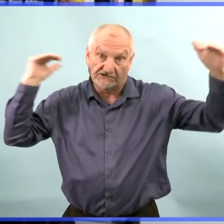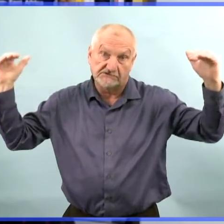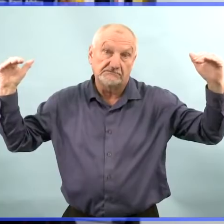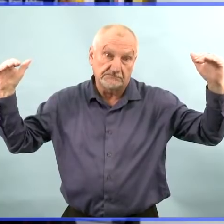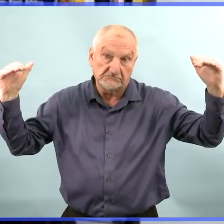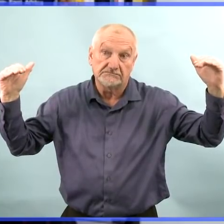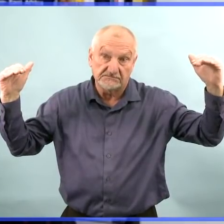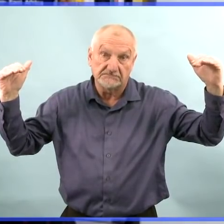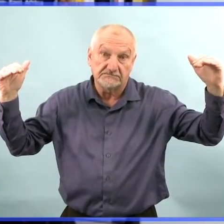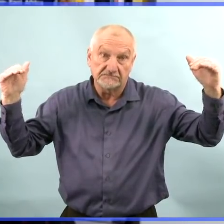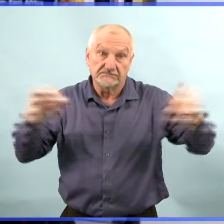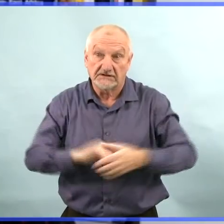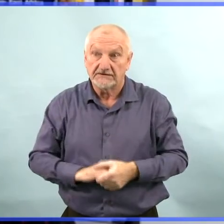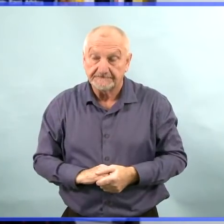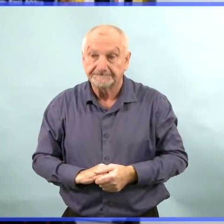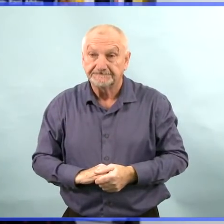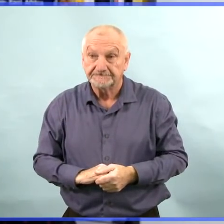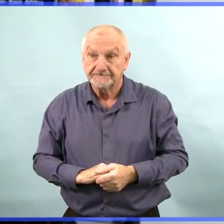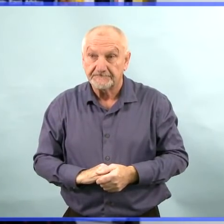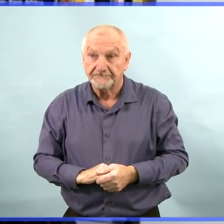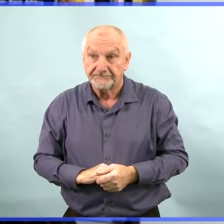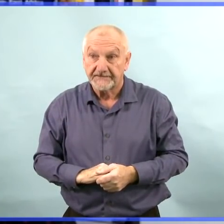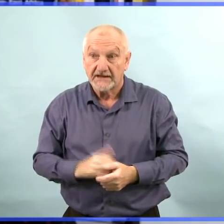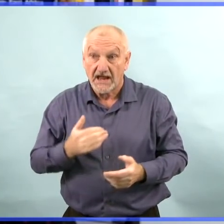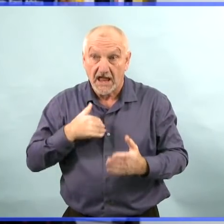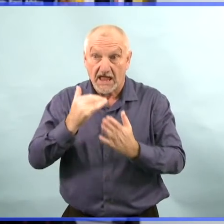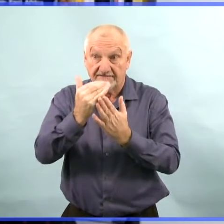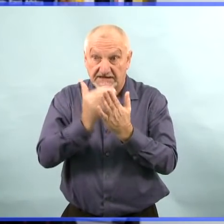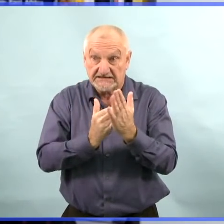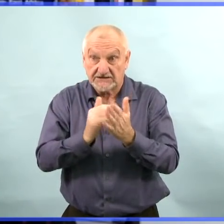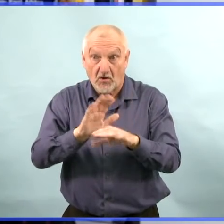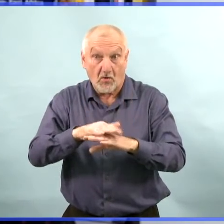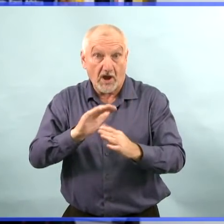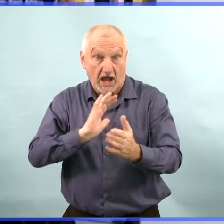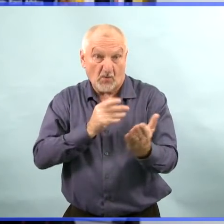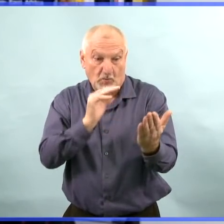we particularly recommend that they get that booster as soon as they hit that six-month mark